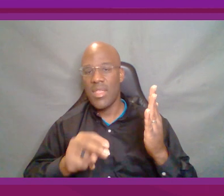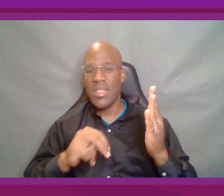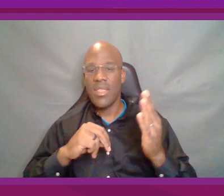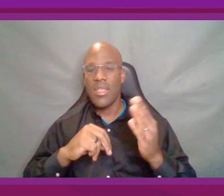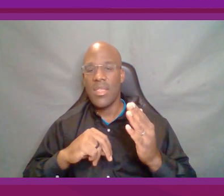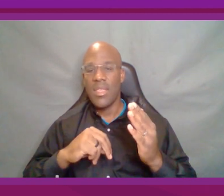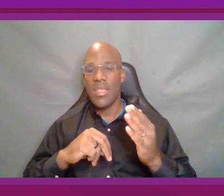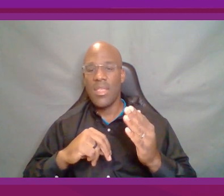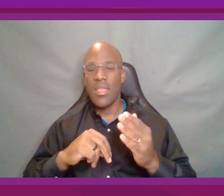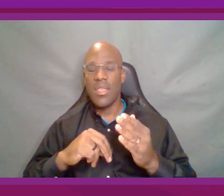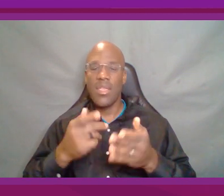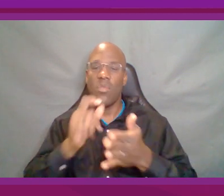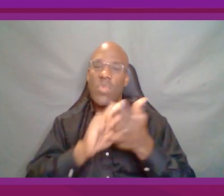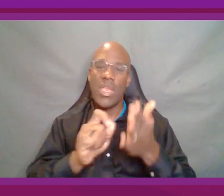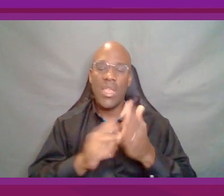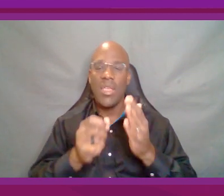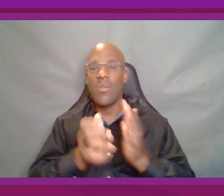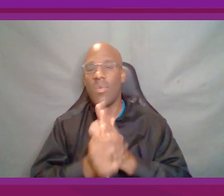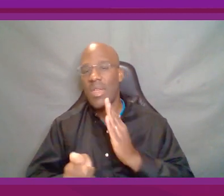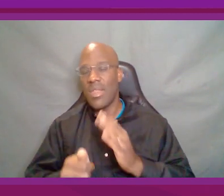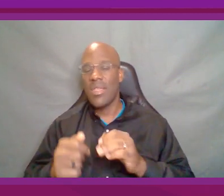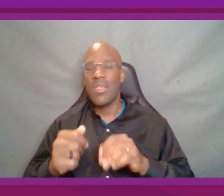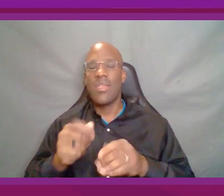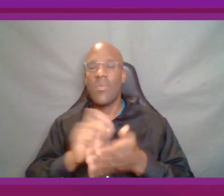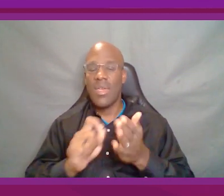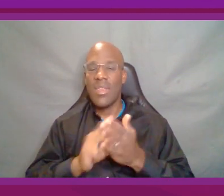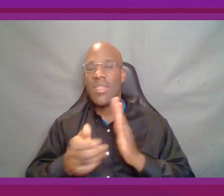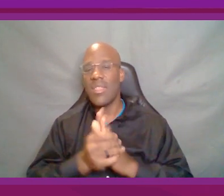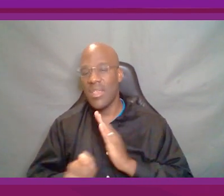um with strong reading and writing and speaking skills, but I have engaged with